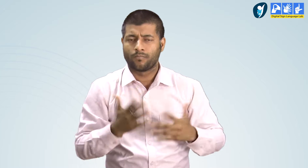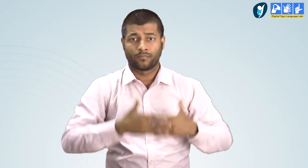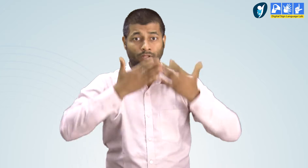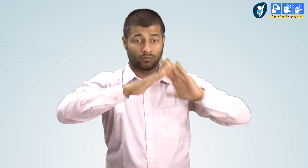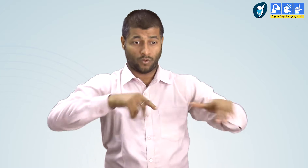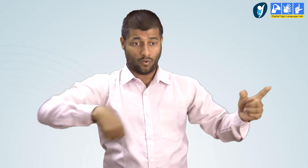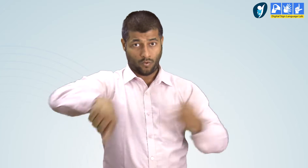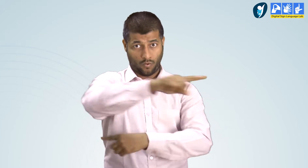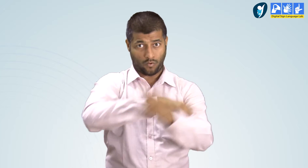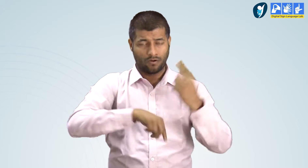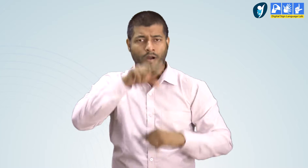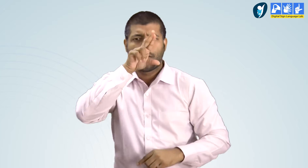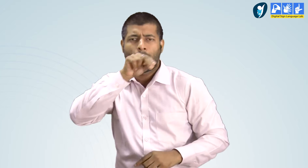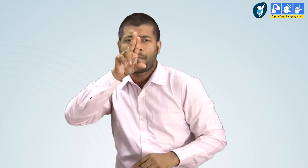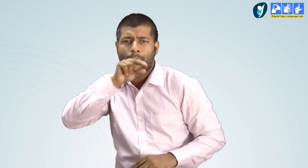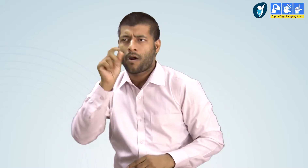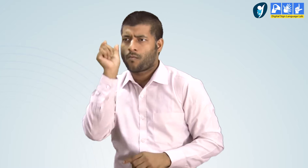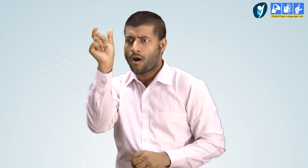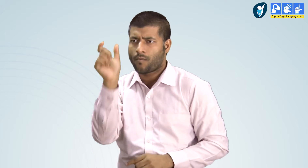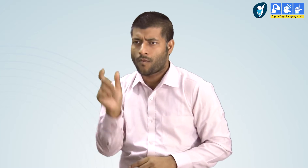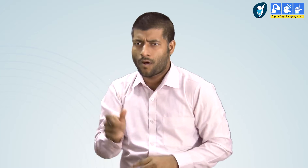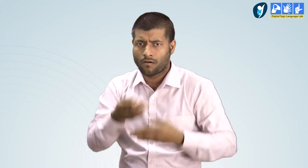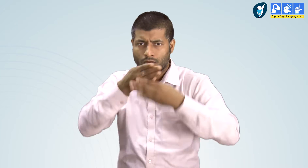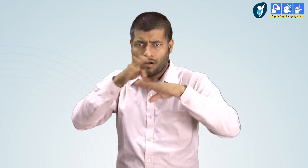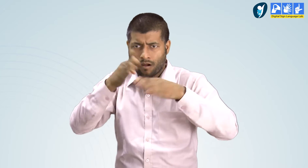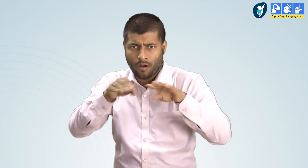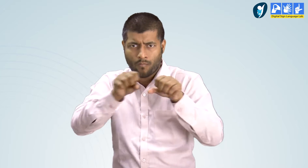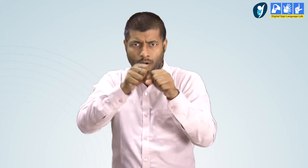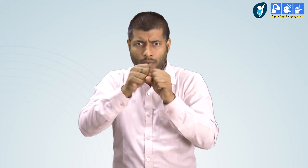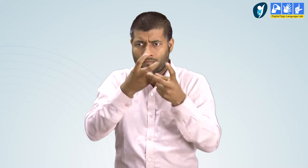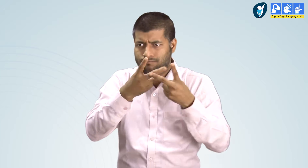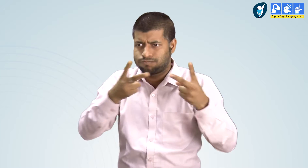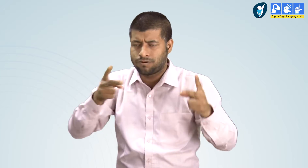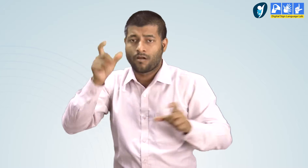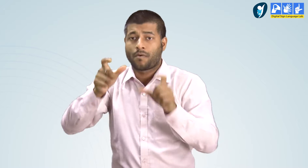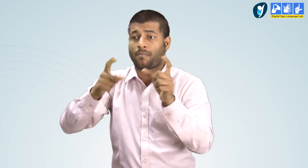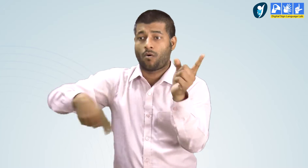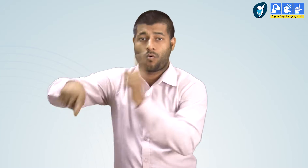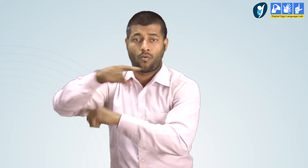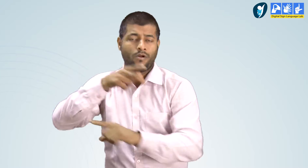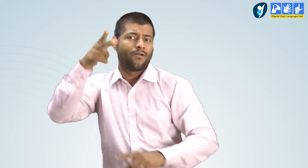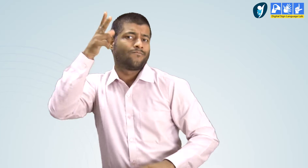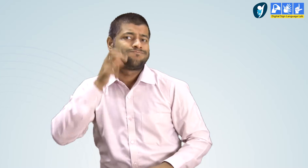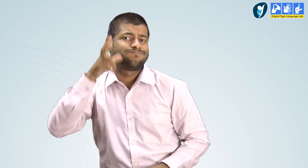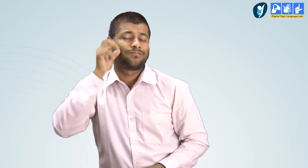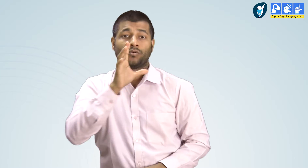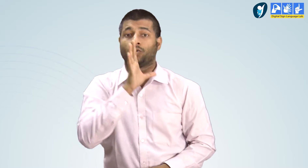By breaking down sounds and associating the word with what they have heard before.